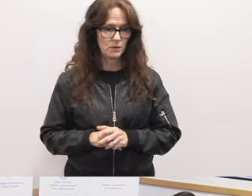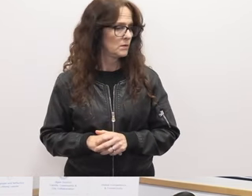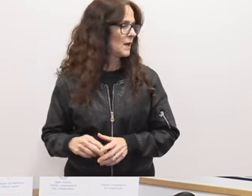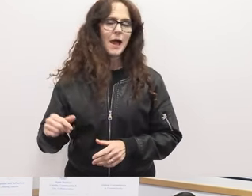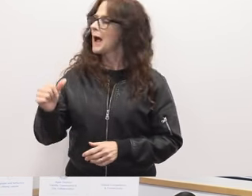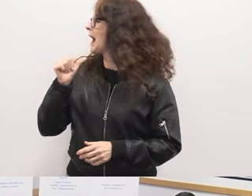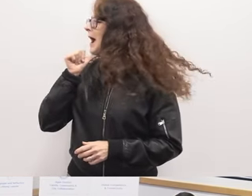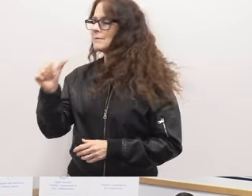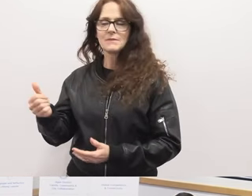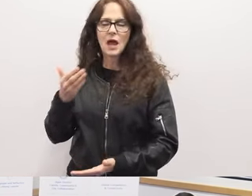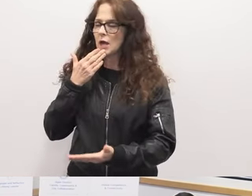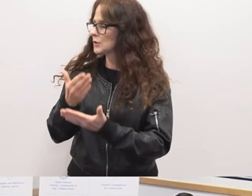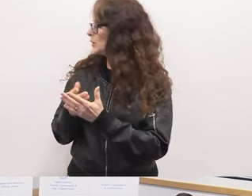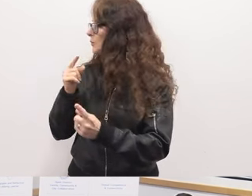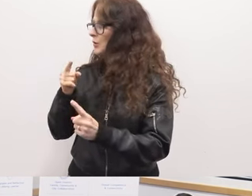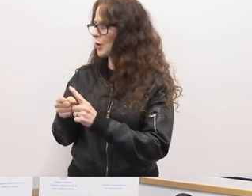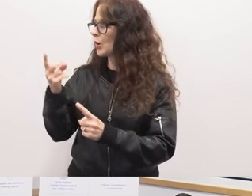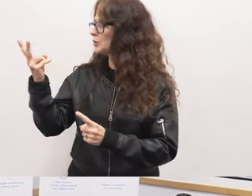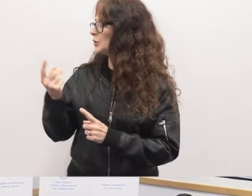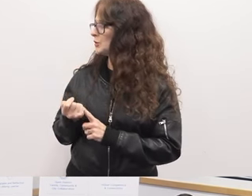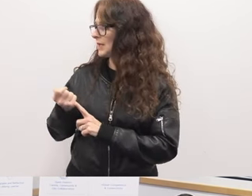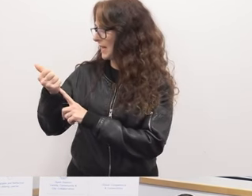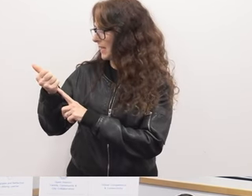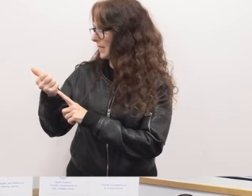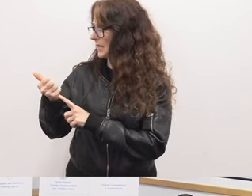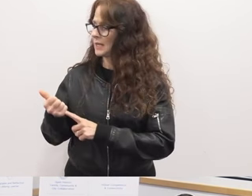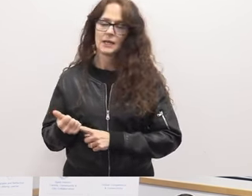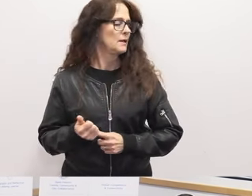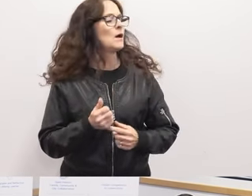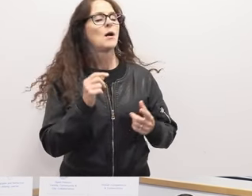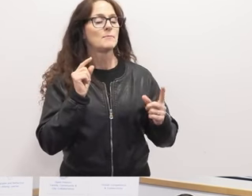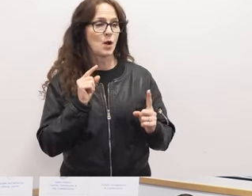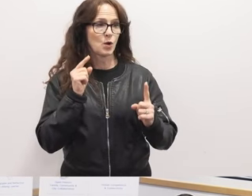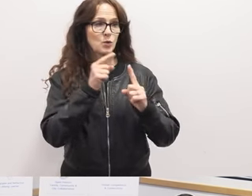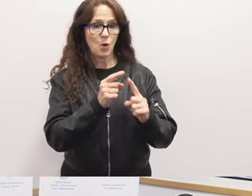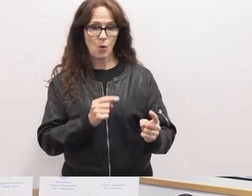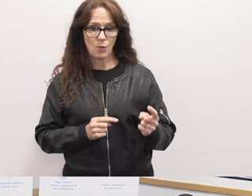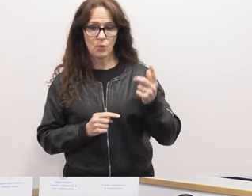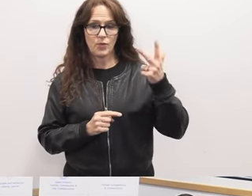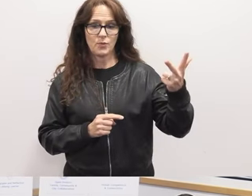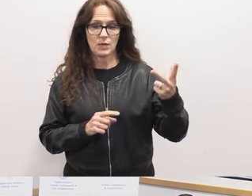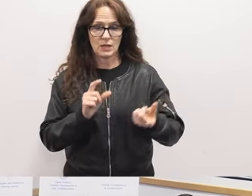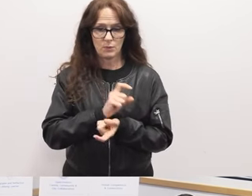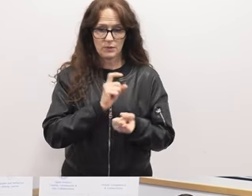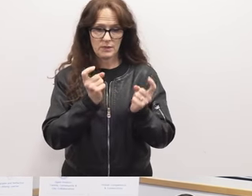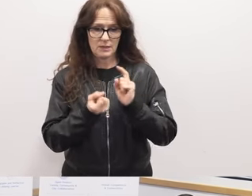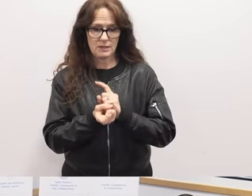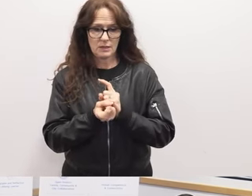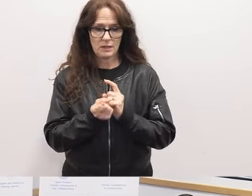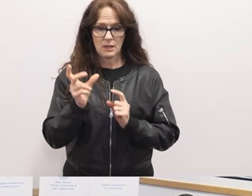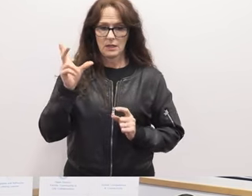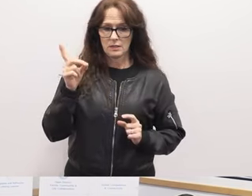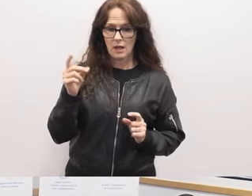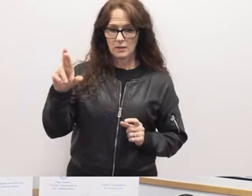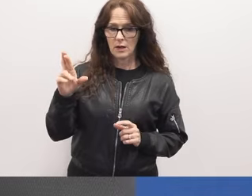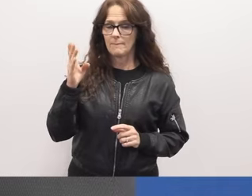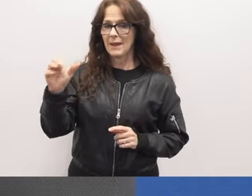I deleted that one. I'm good with gold three, but with the modification that Dr. Baker just expressed, I mean,